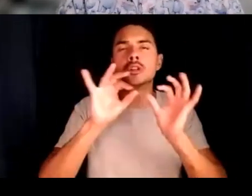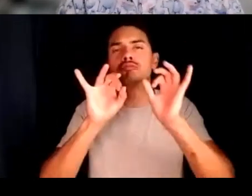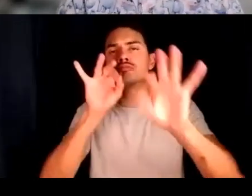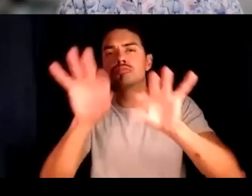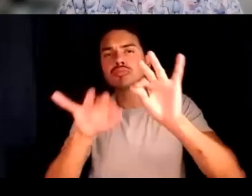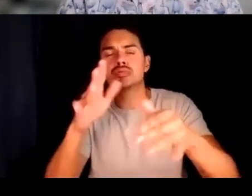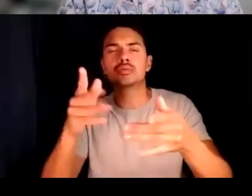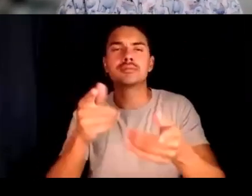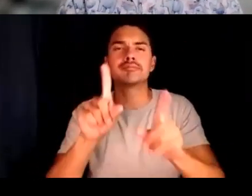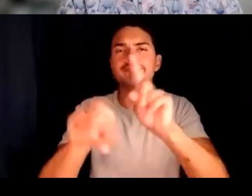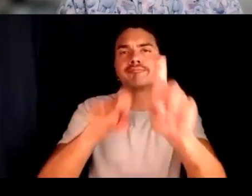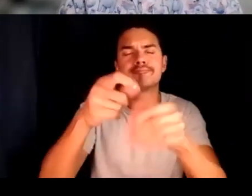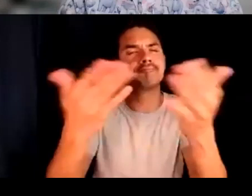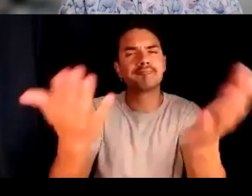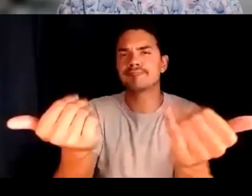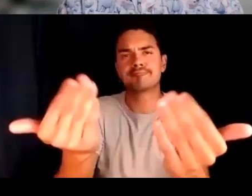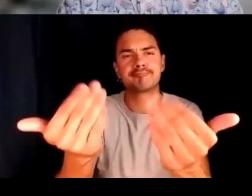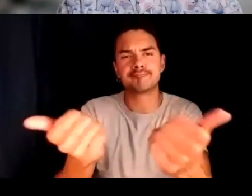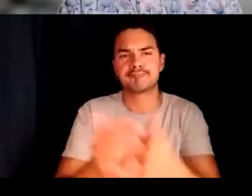so that we can talk through those throughout.